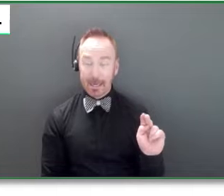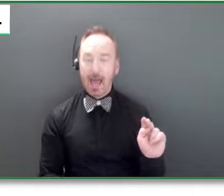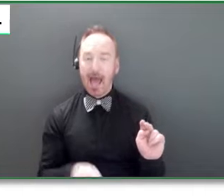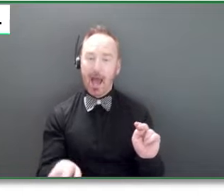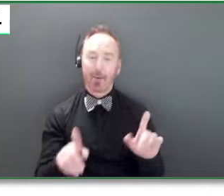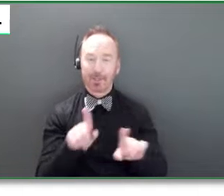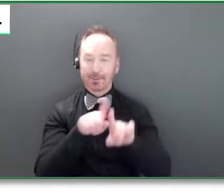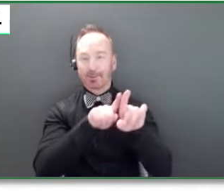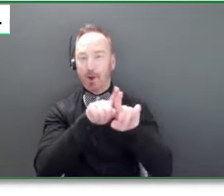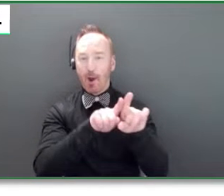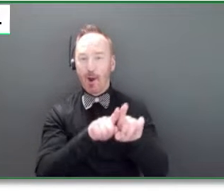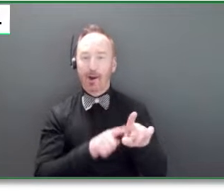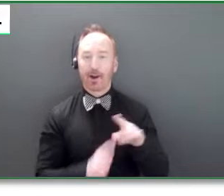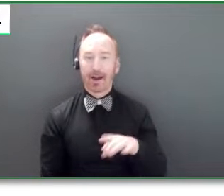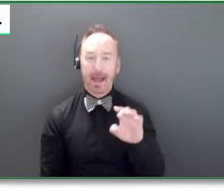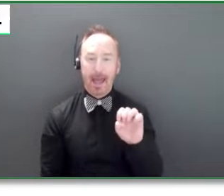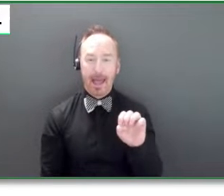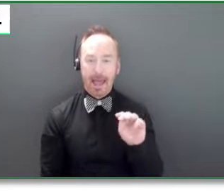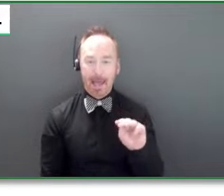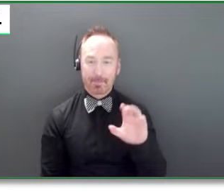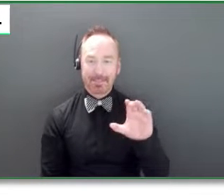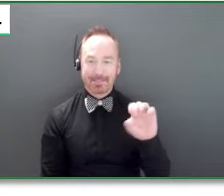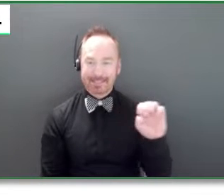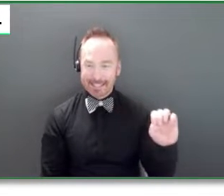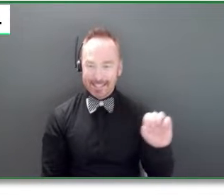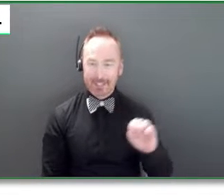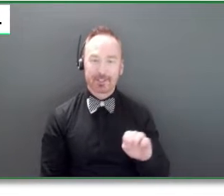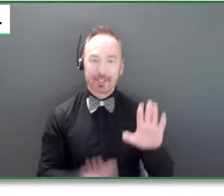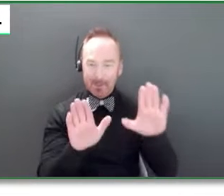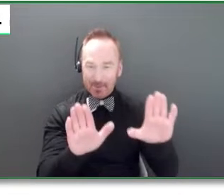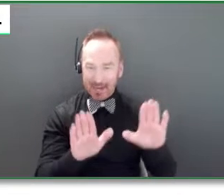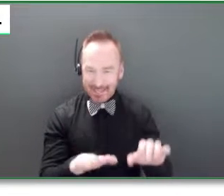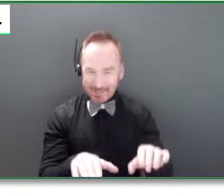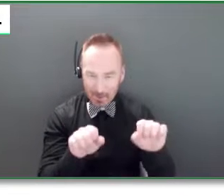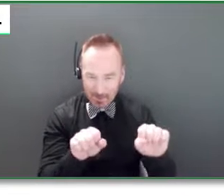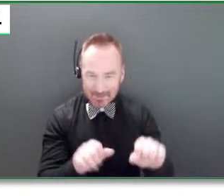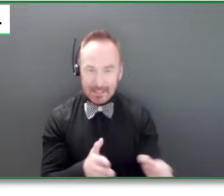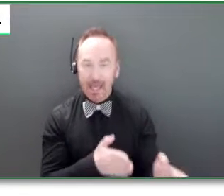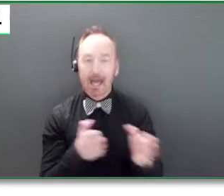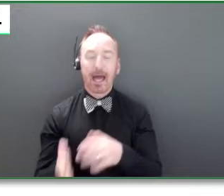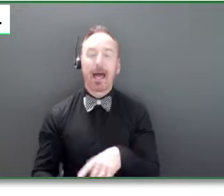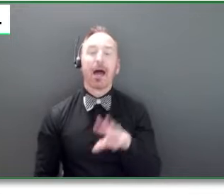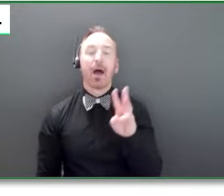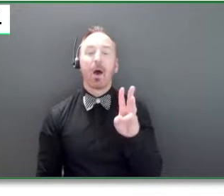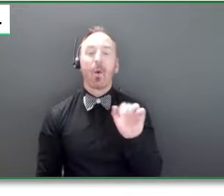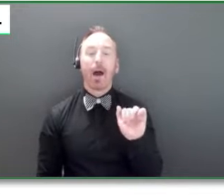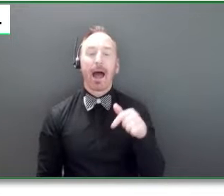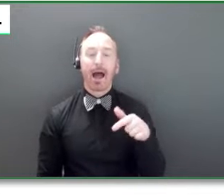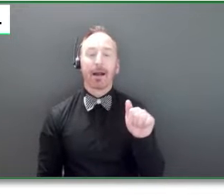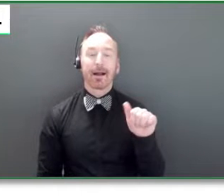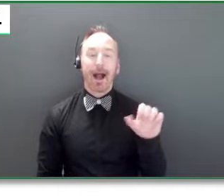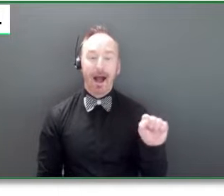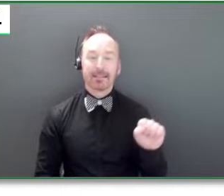great job as a host. Waqas is next to Alison, who is our webmaster and in charge of relaying questions.